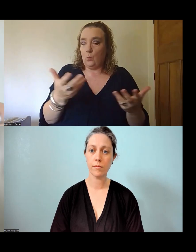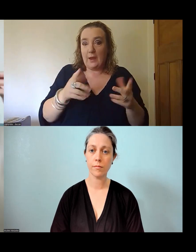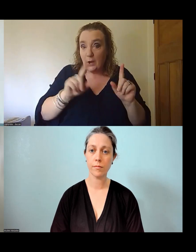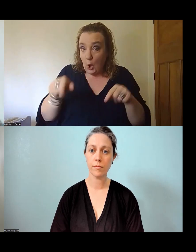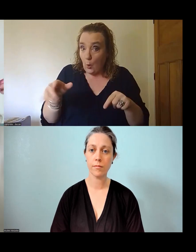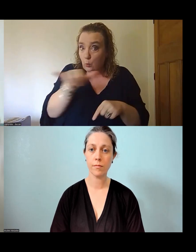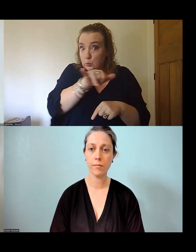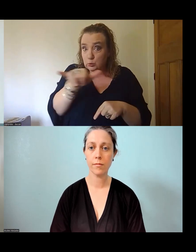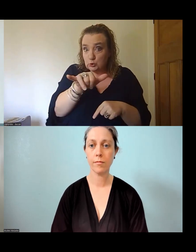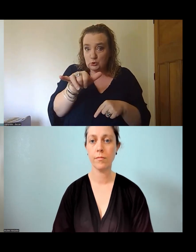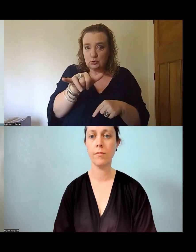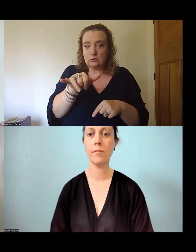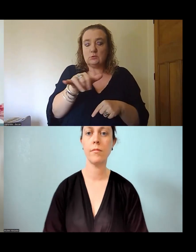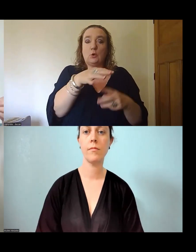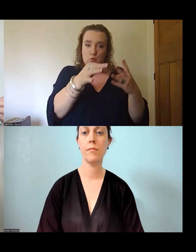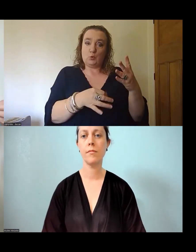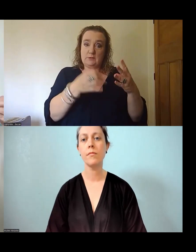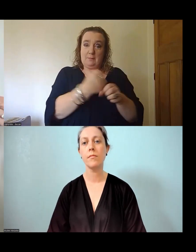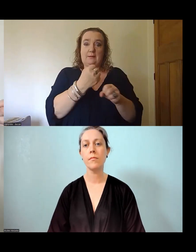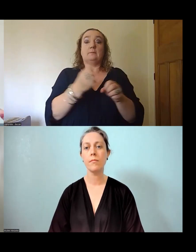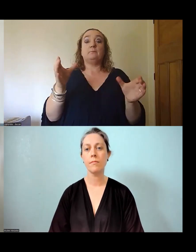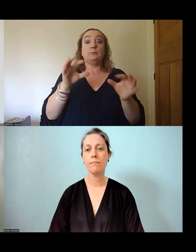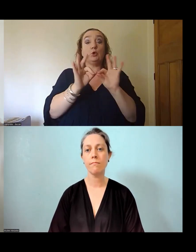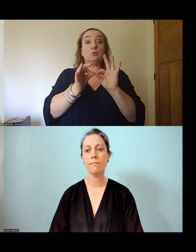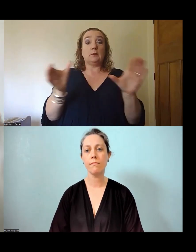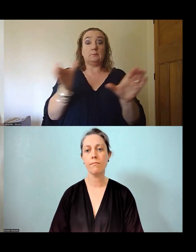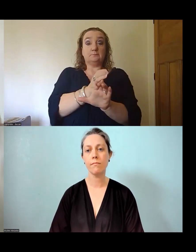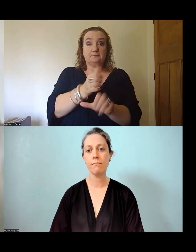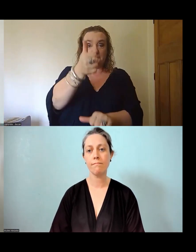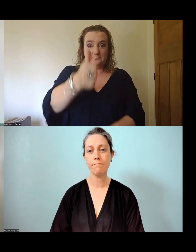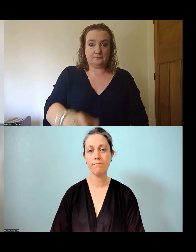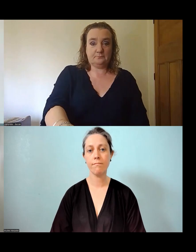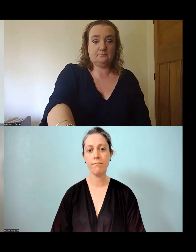You know, so he's actually making choices. And I've really had to think about it.